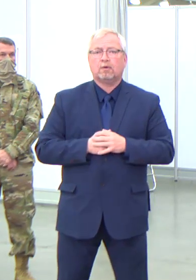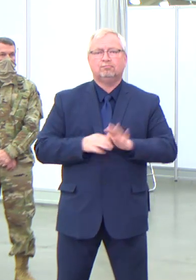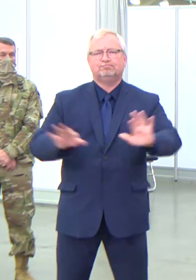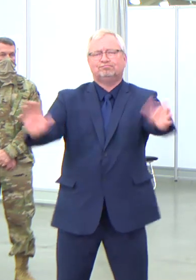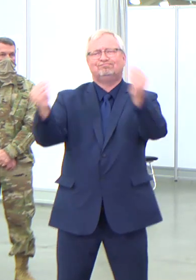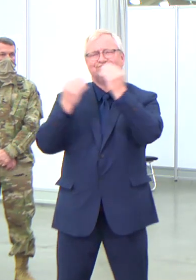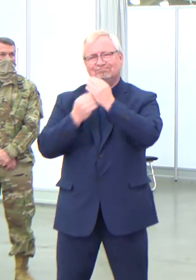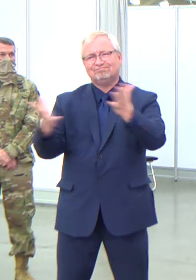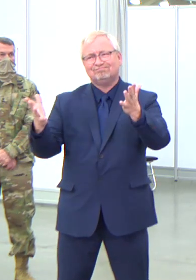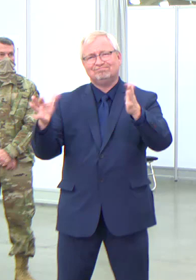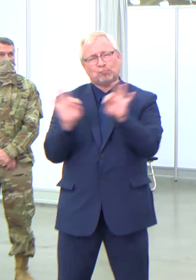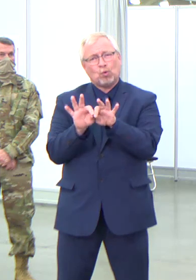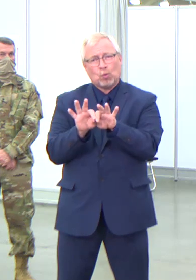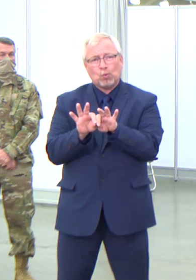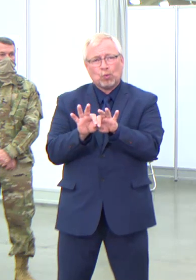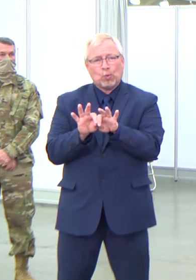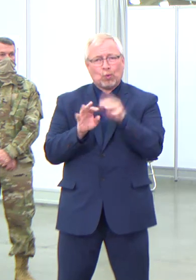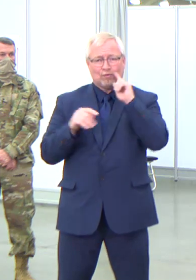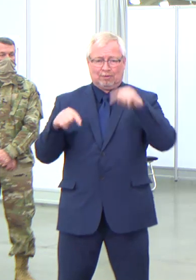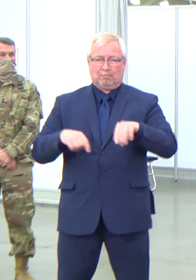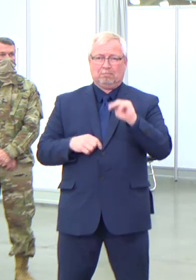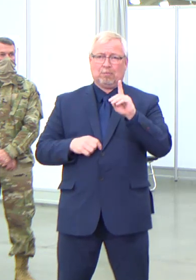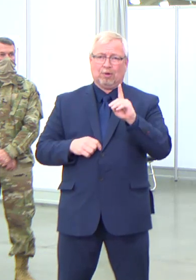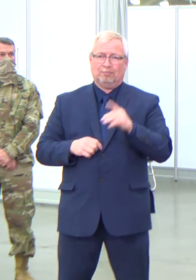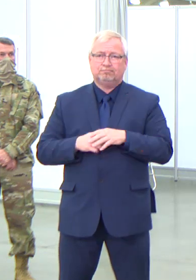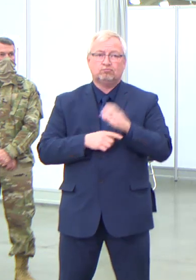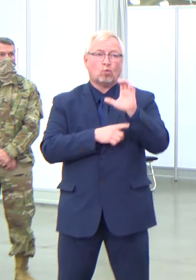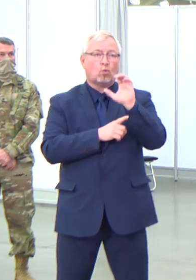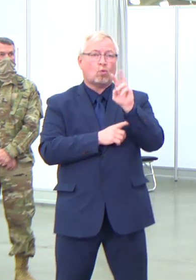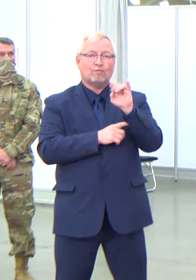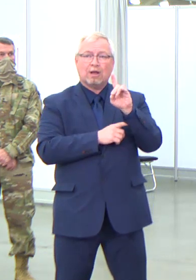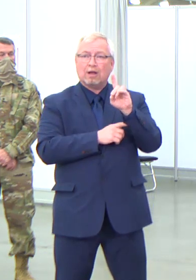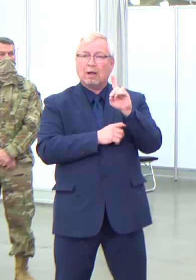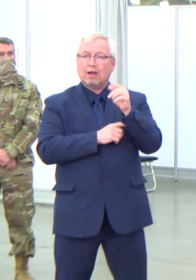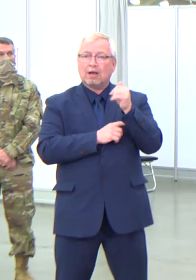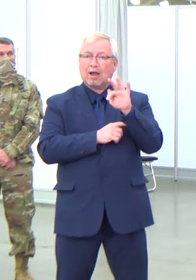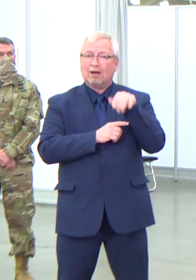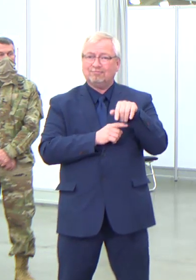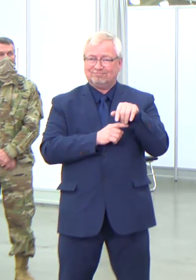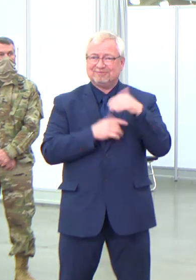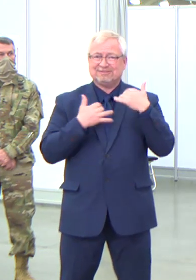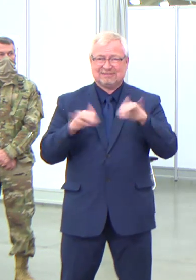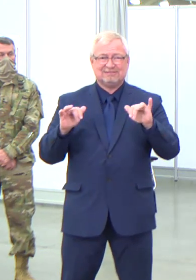the importance of social distancing that have been put in place in Maryland. This COVID virus has